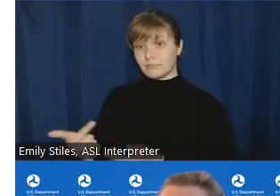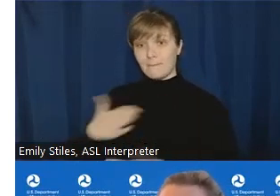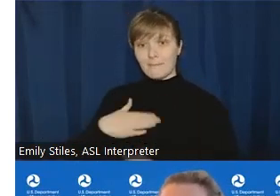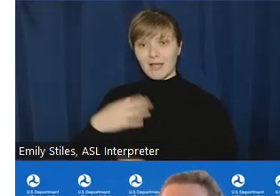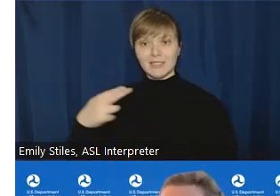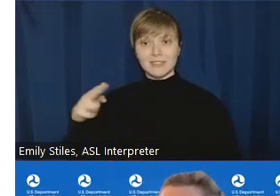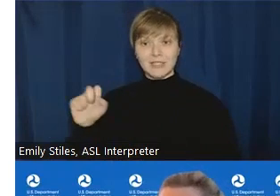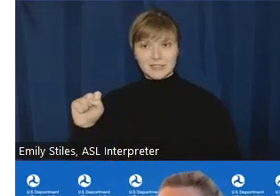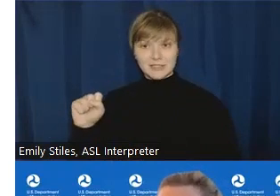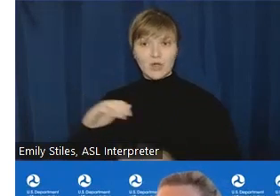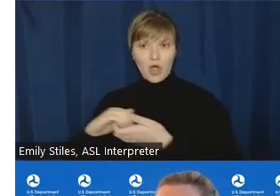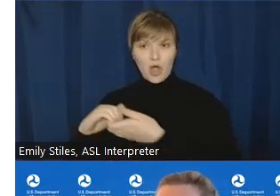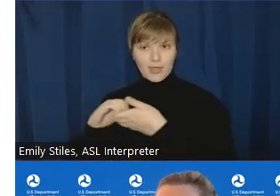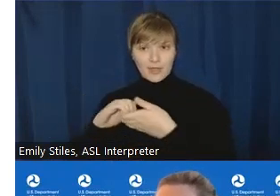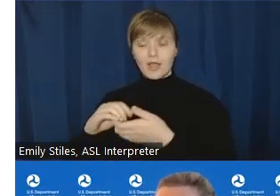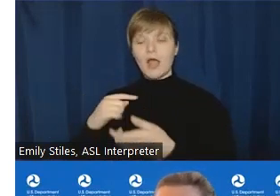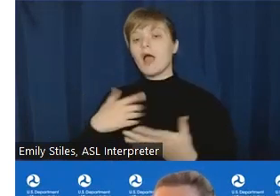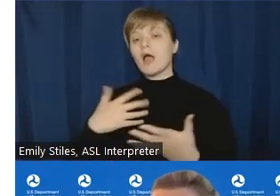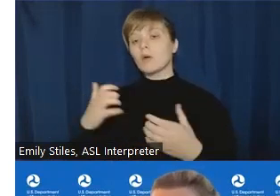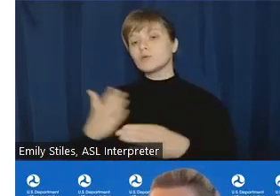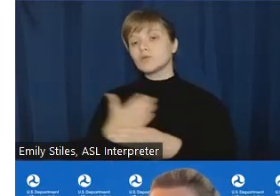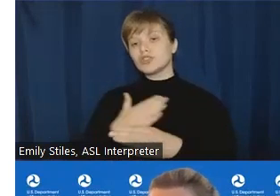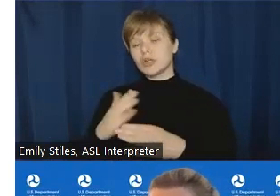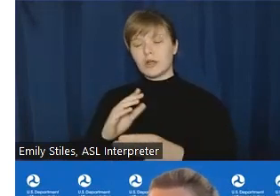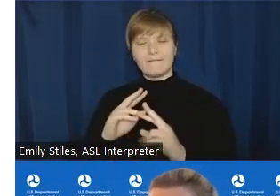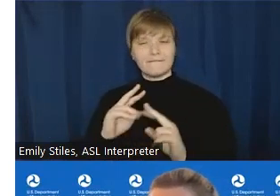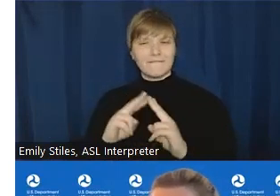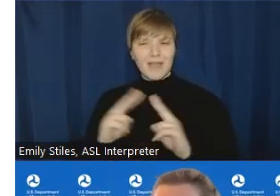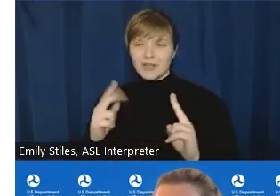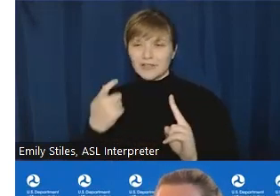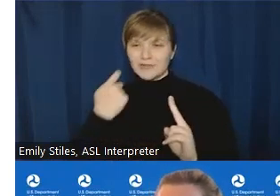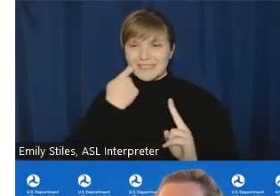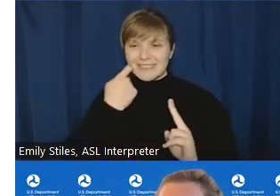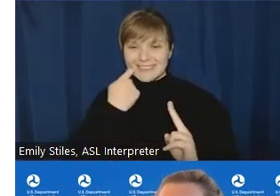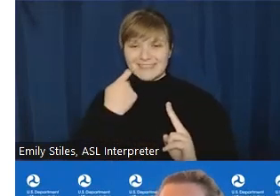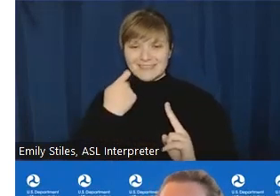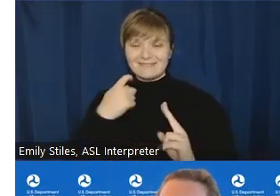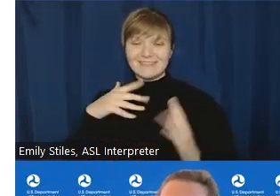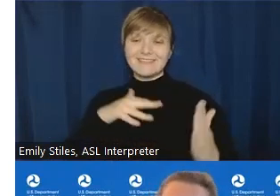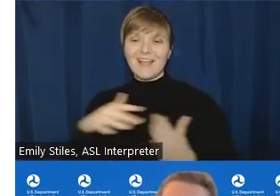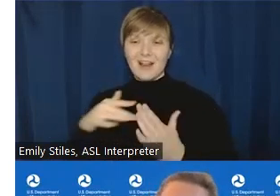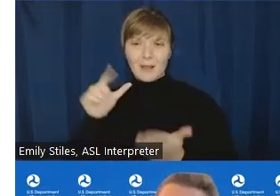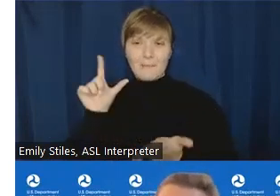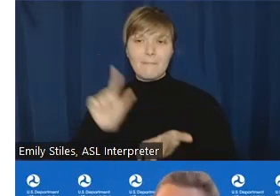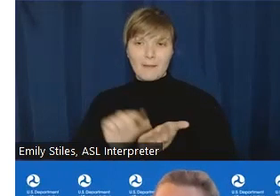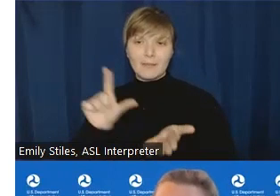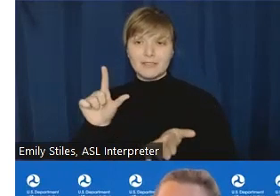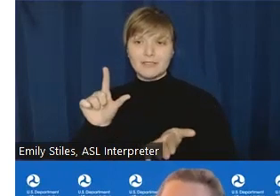I just wanted to share a very recent study that was published that’s all about partnerships.